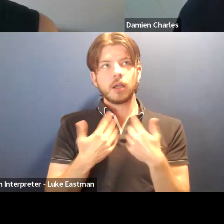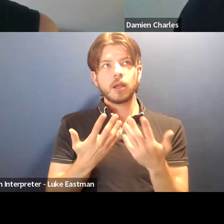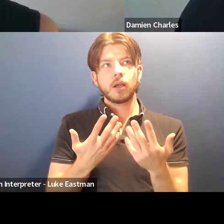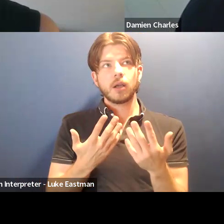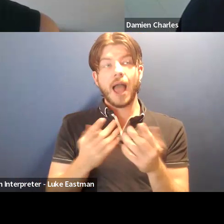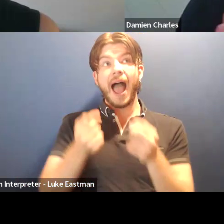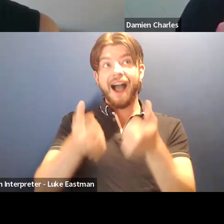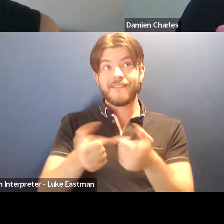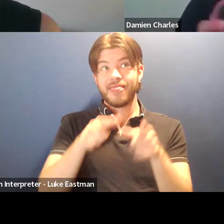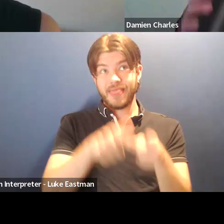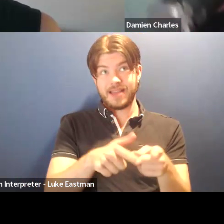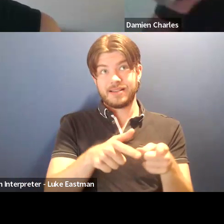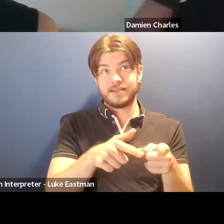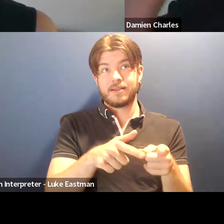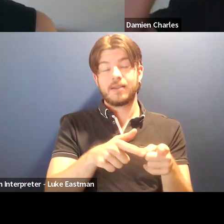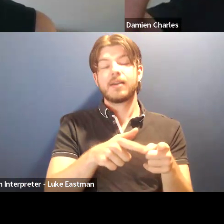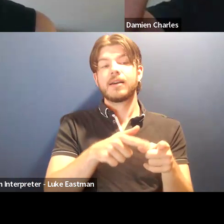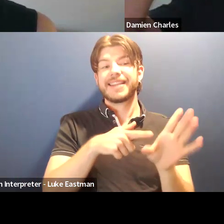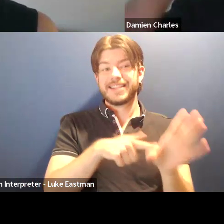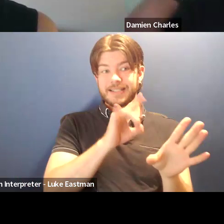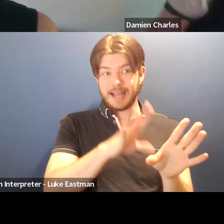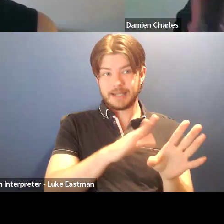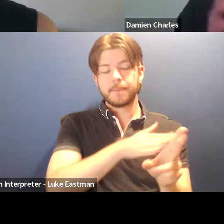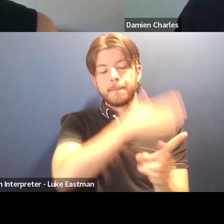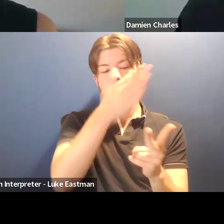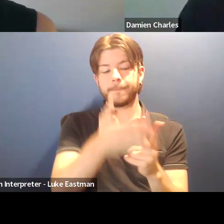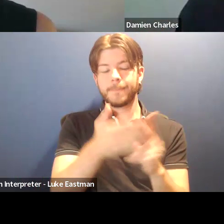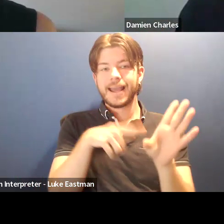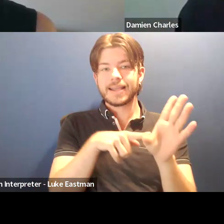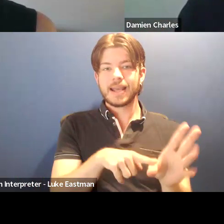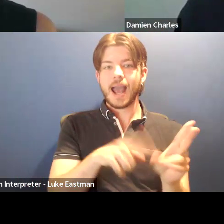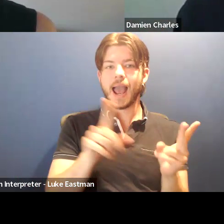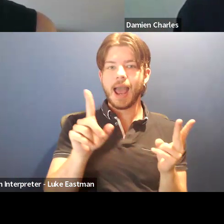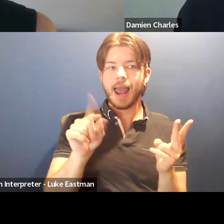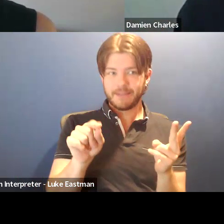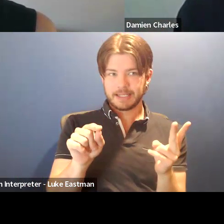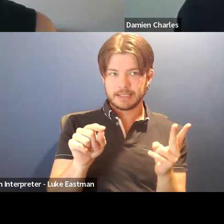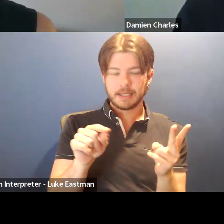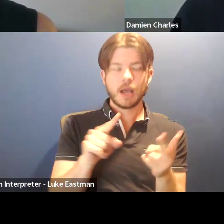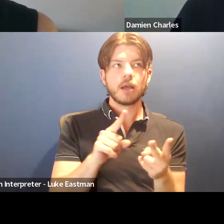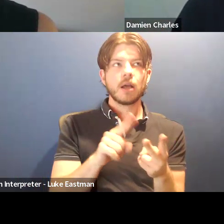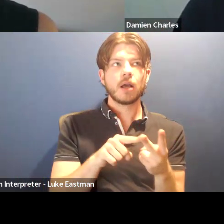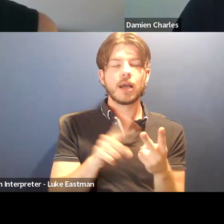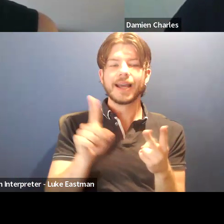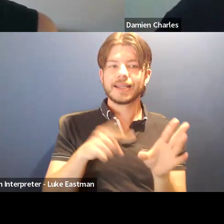went into year 11 and I